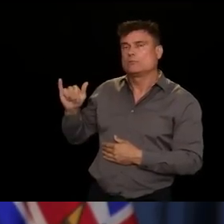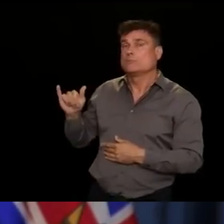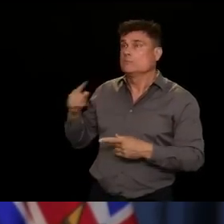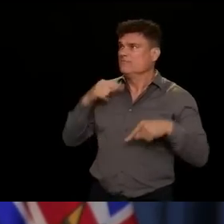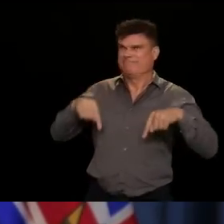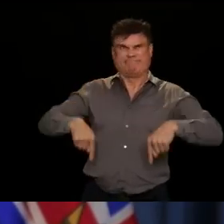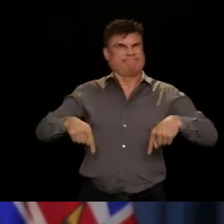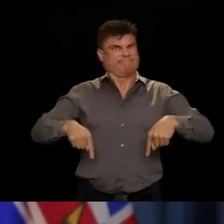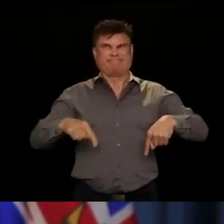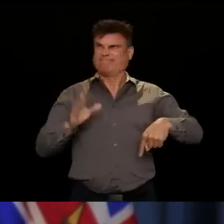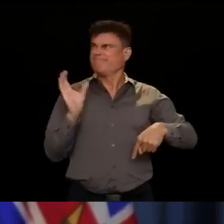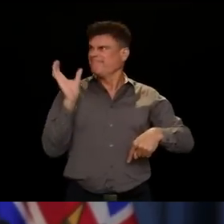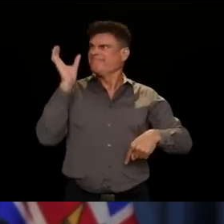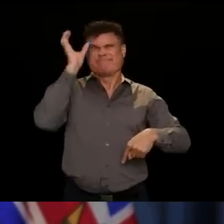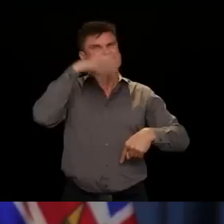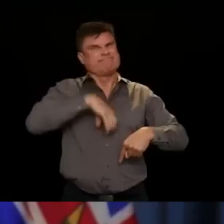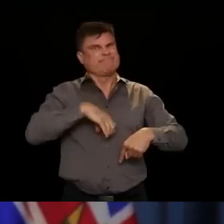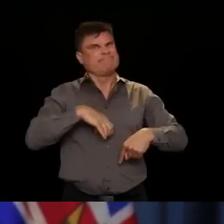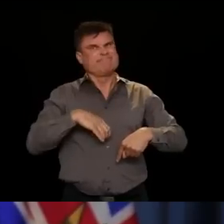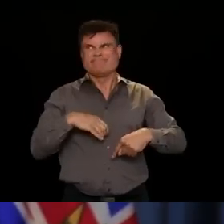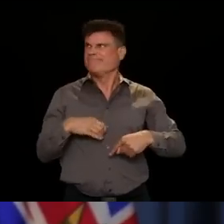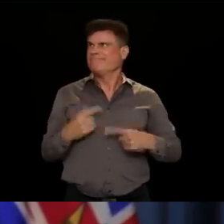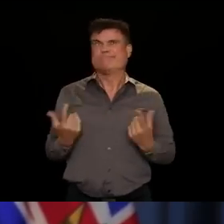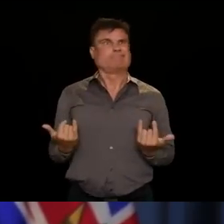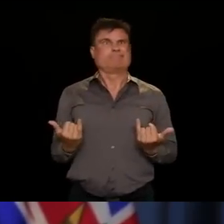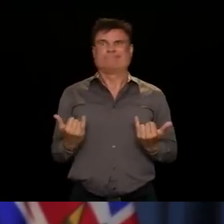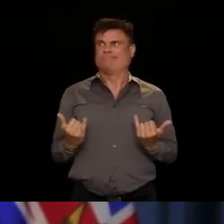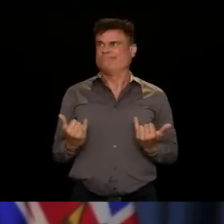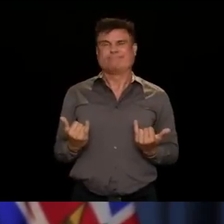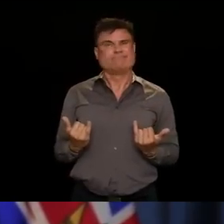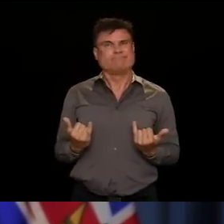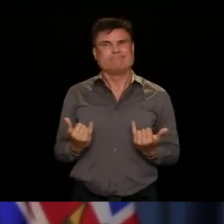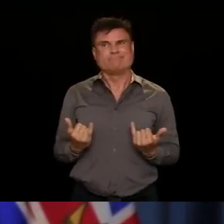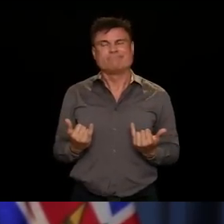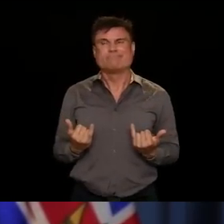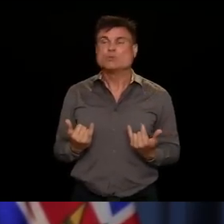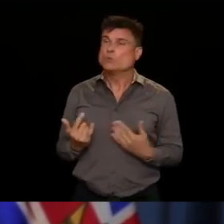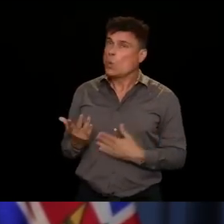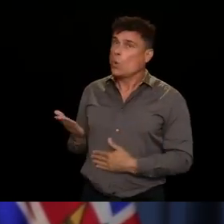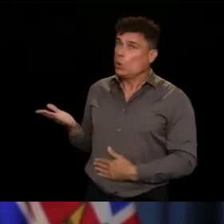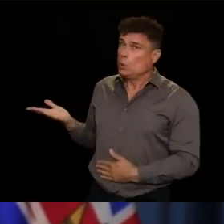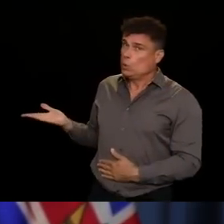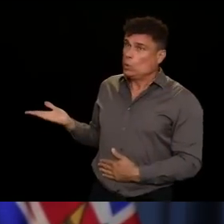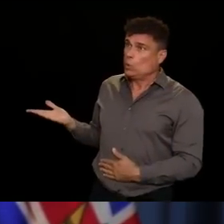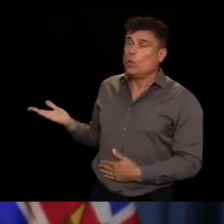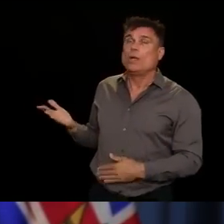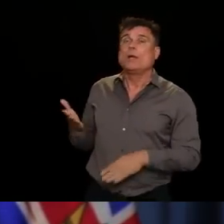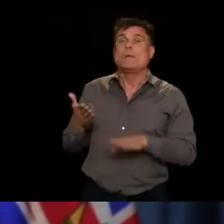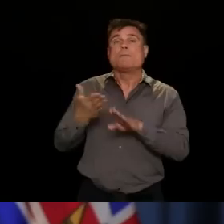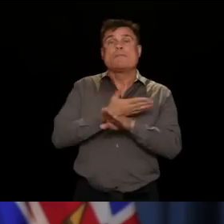you on Thursday. Follow-up if I could. For Dr Henry in reference to your